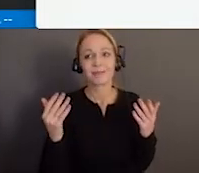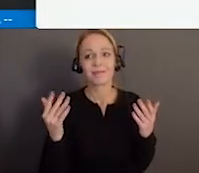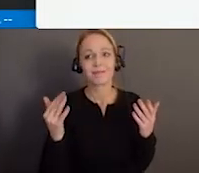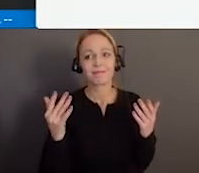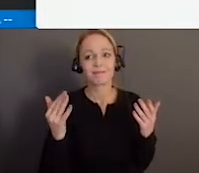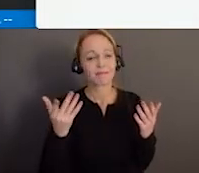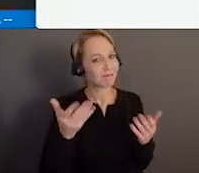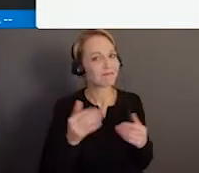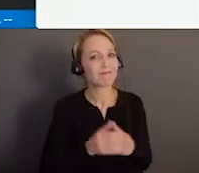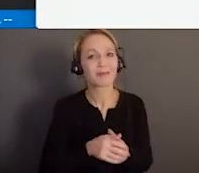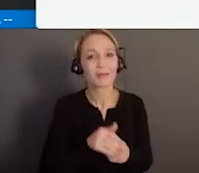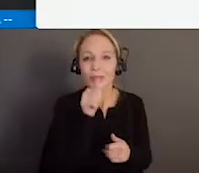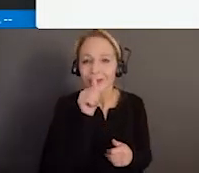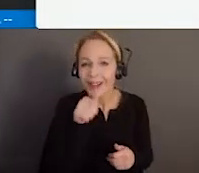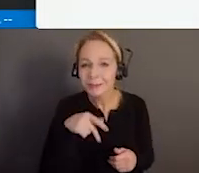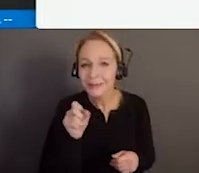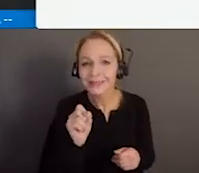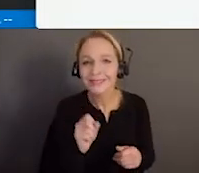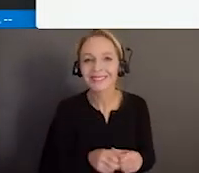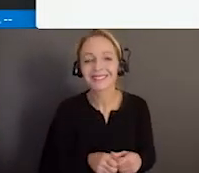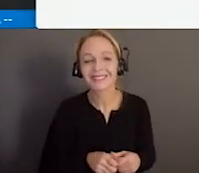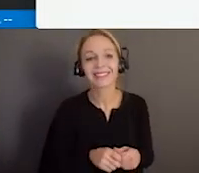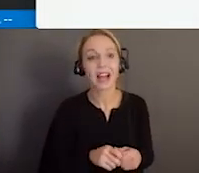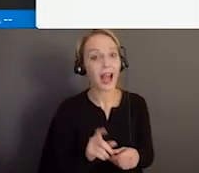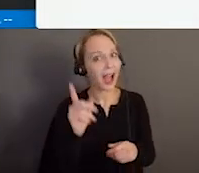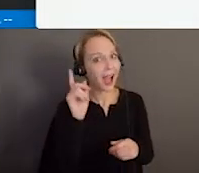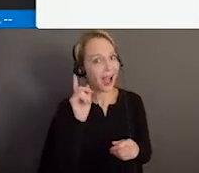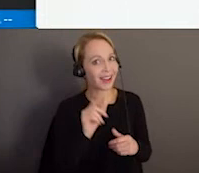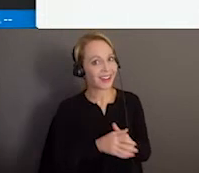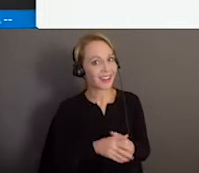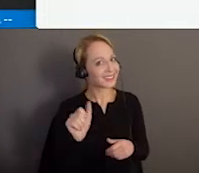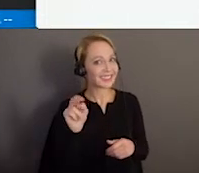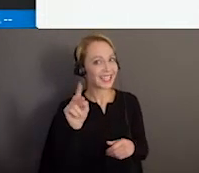PRIVATE APPS. AND SANDBOXES. YEAH, OKAY.